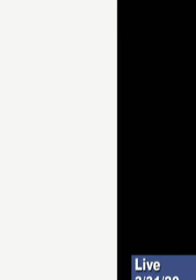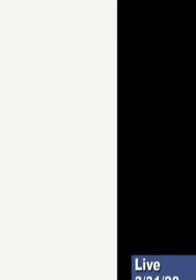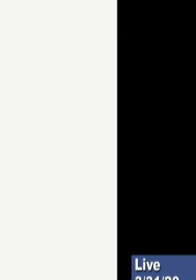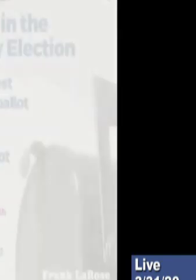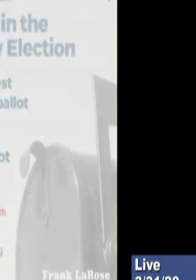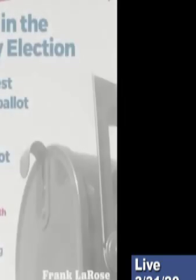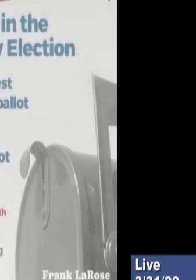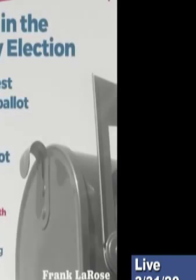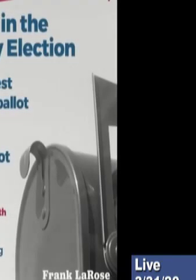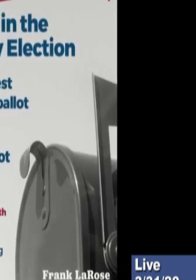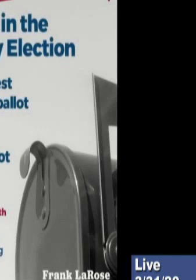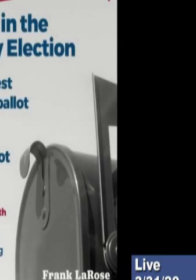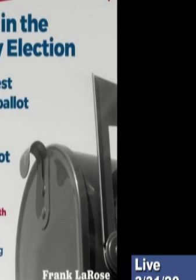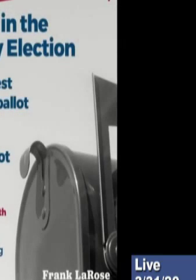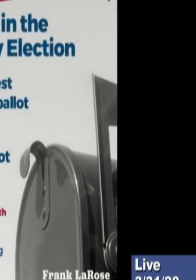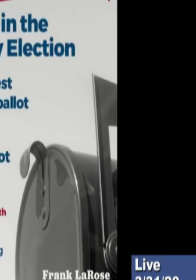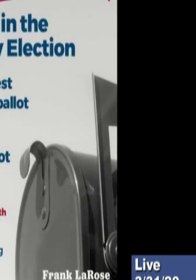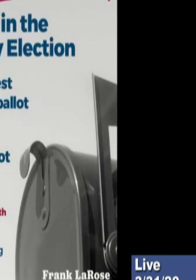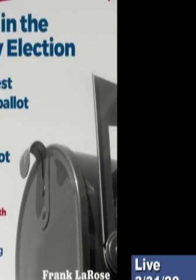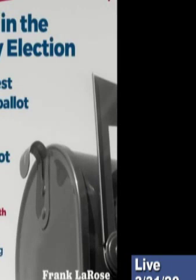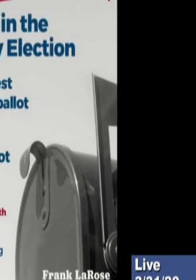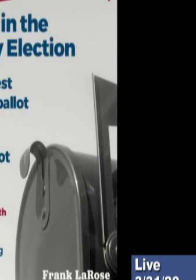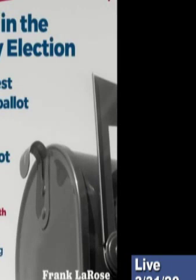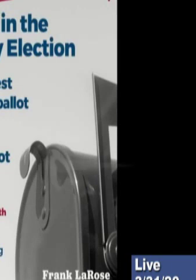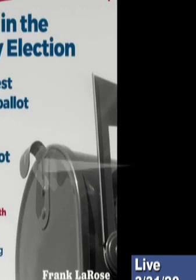Elections if the voted absentee ballot is mailed